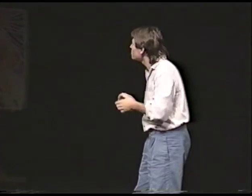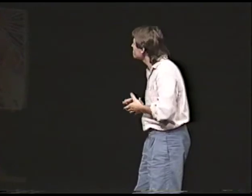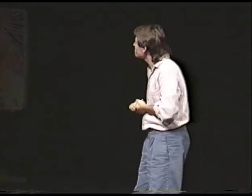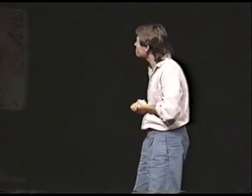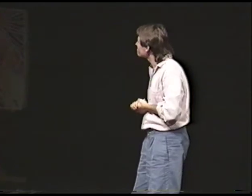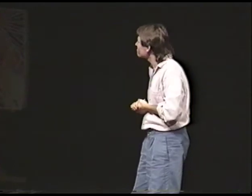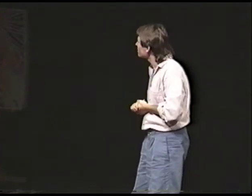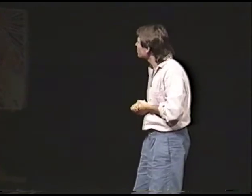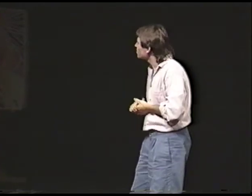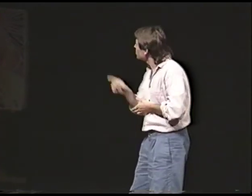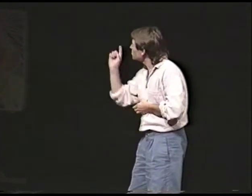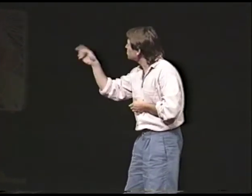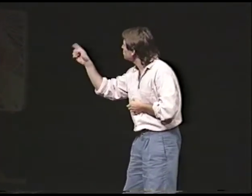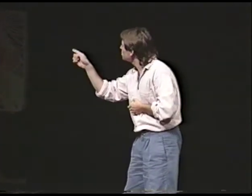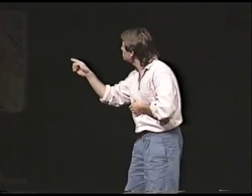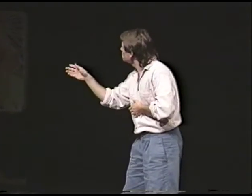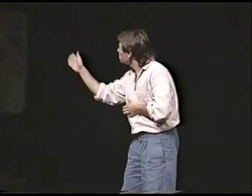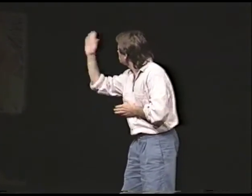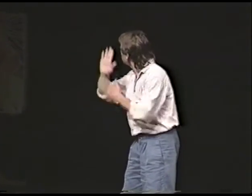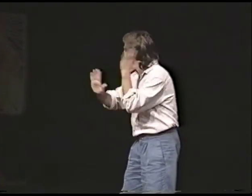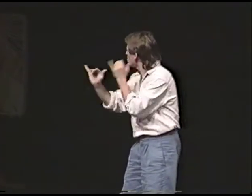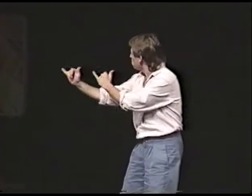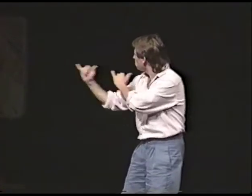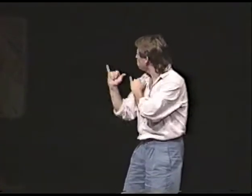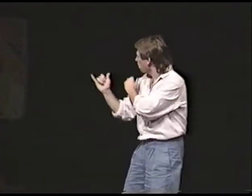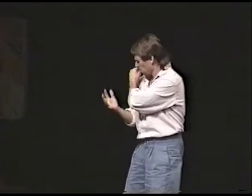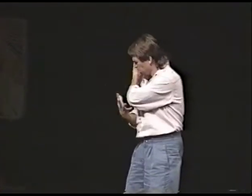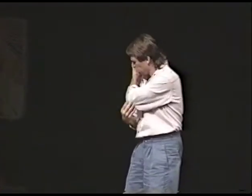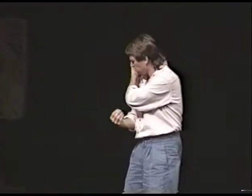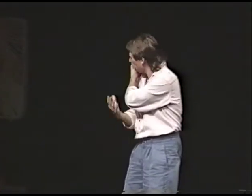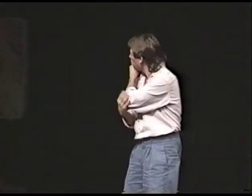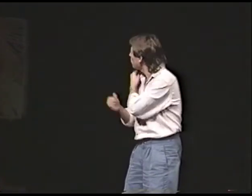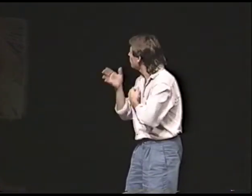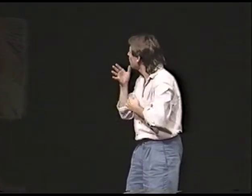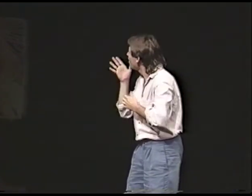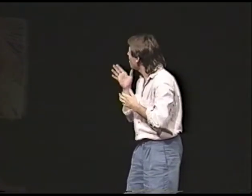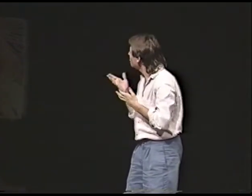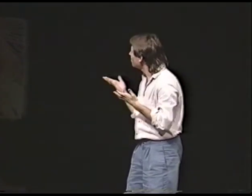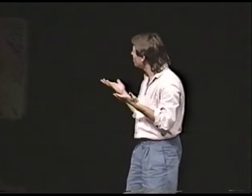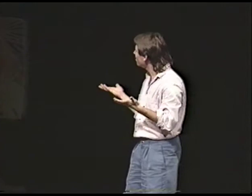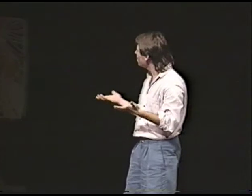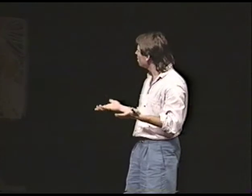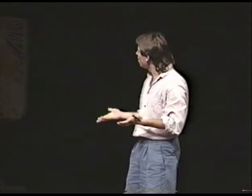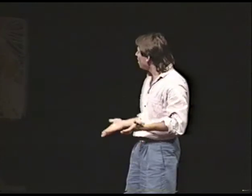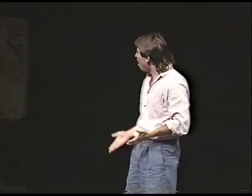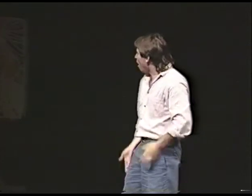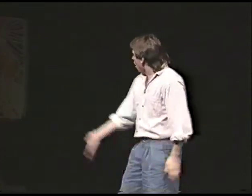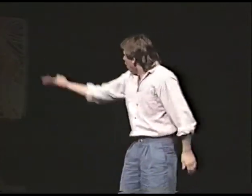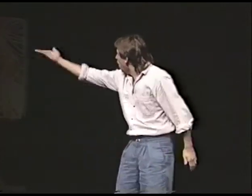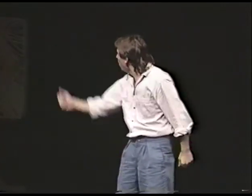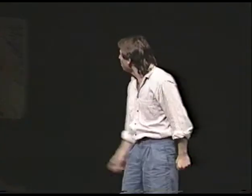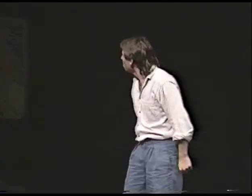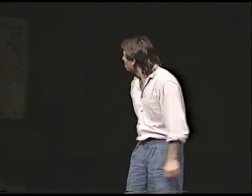Brothers, you come from the same people as we.